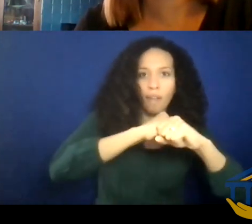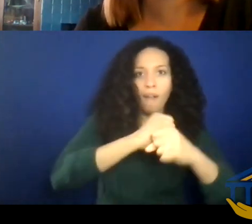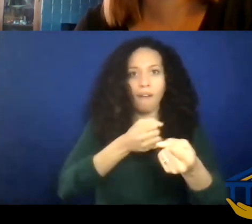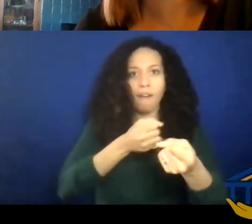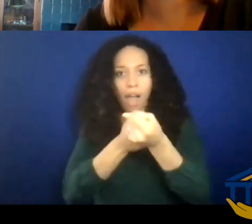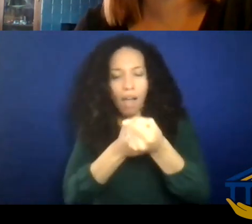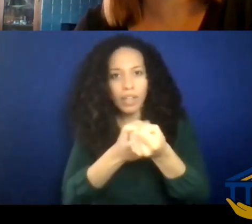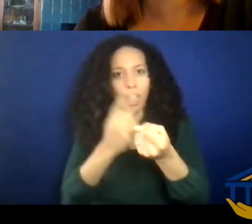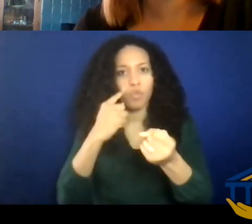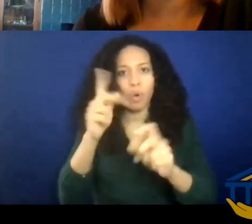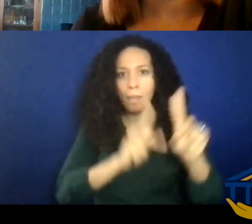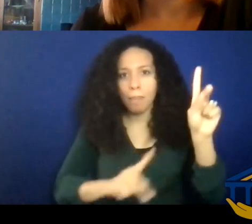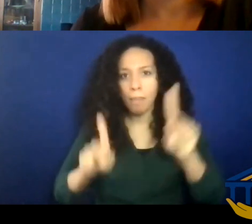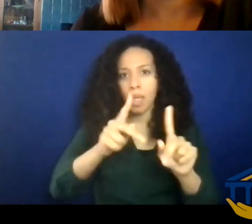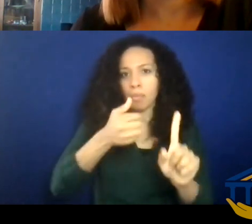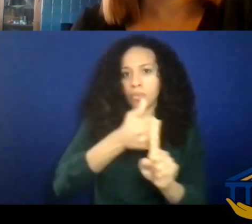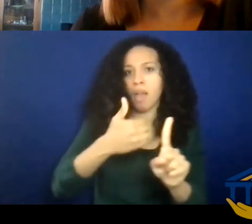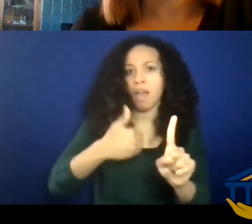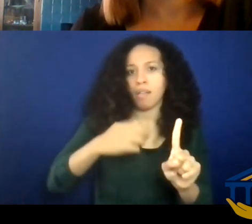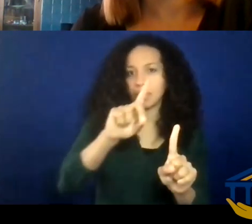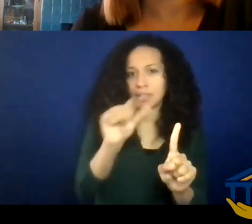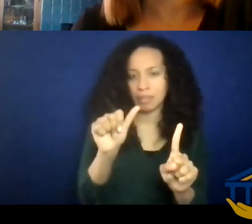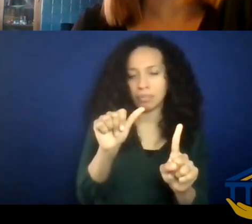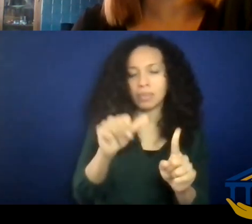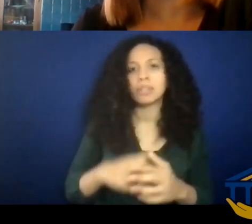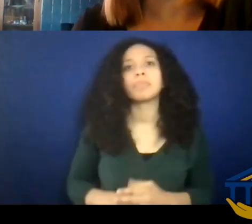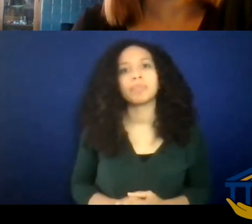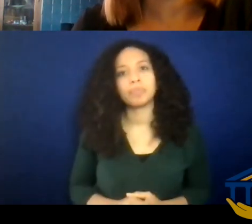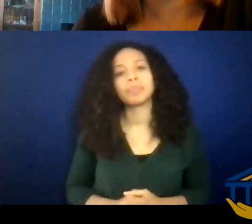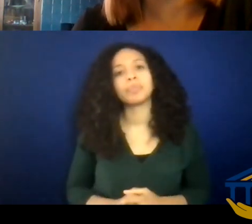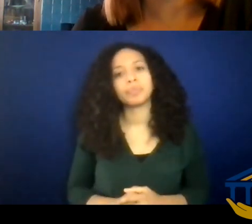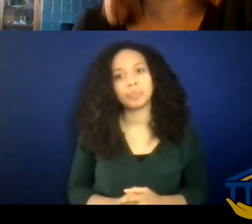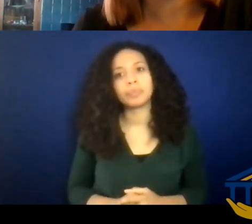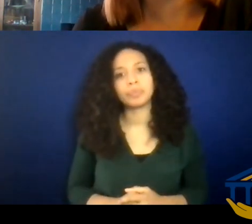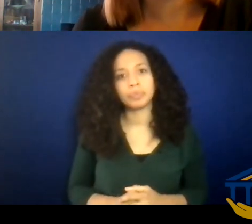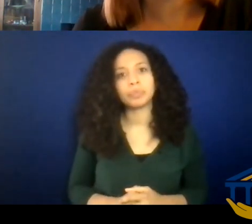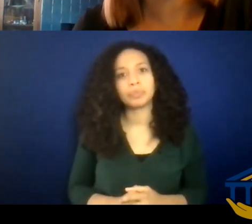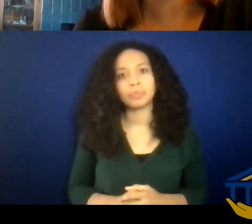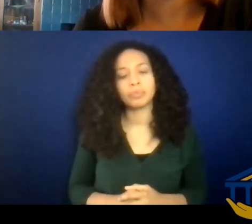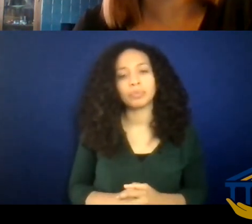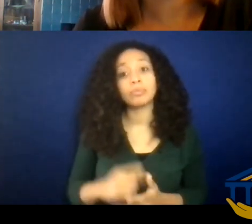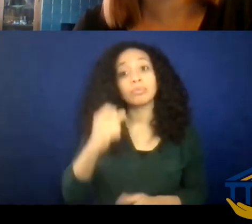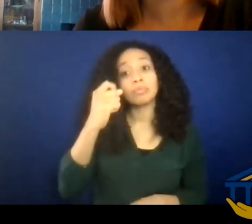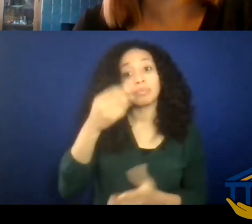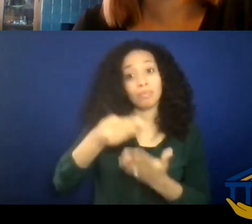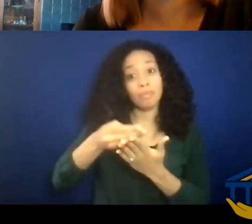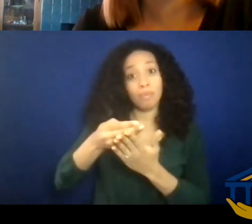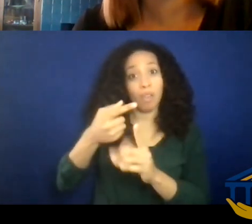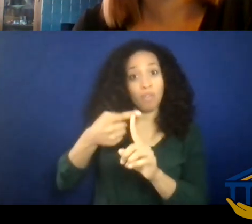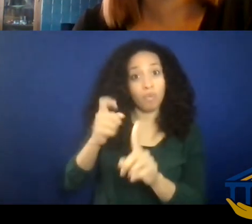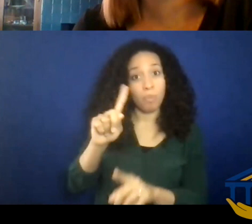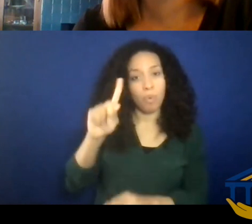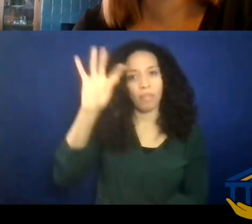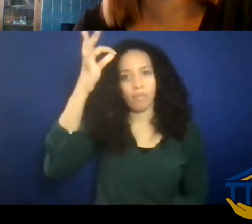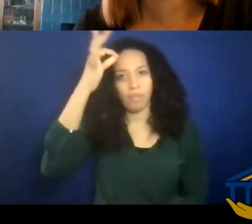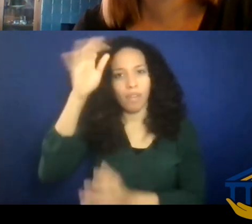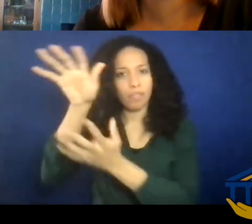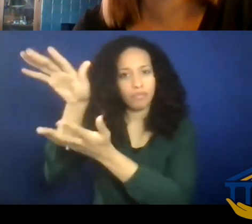in the state. We're largely federally funded to provide these services. And so,